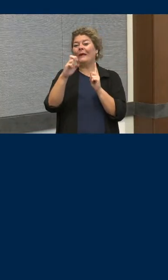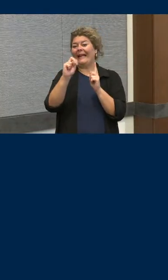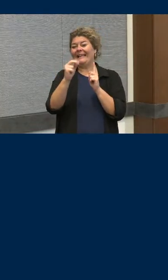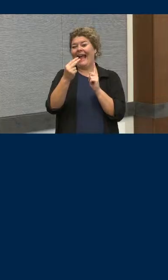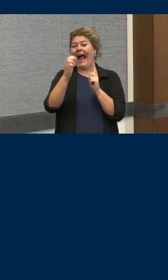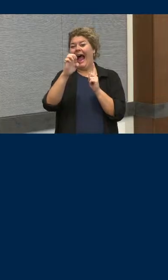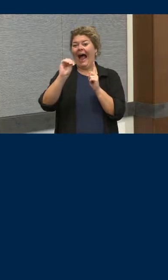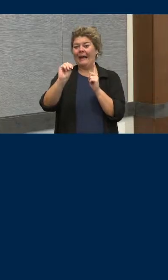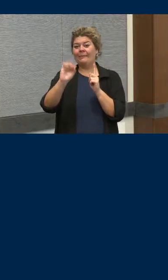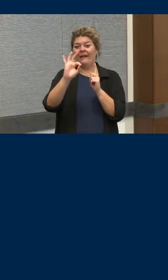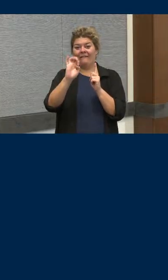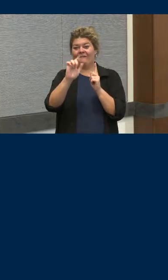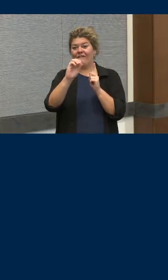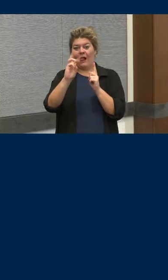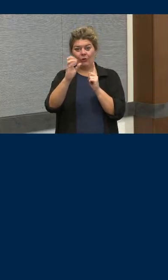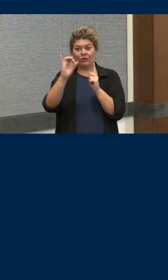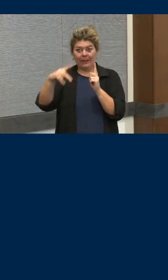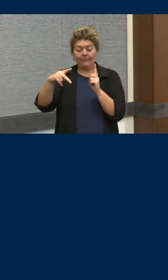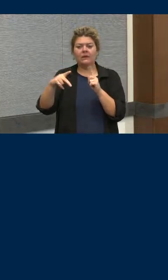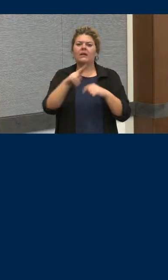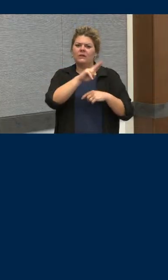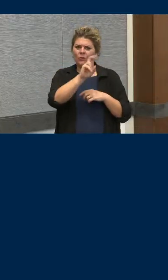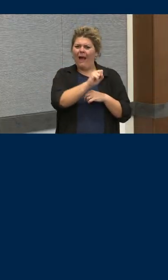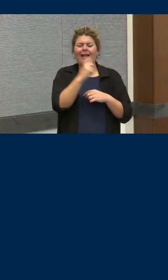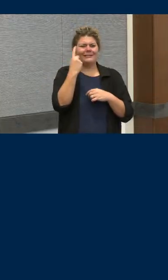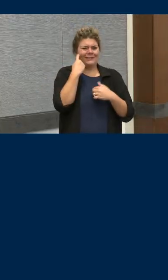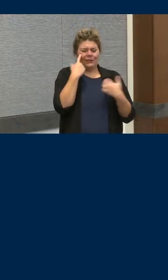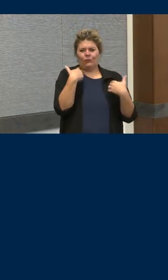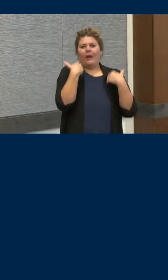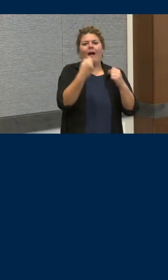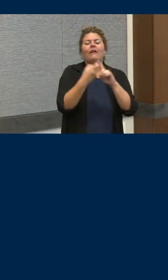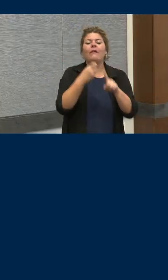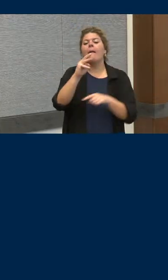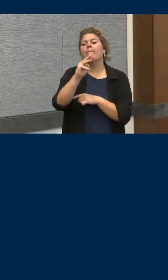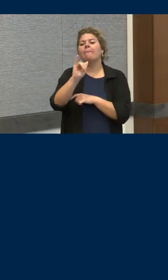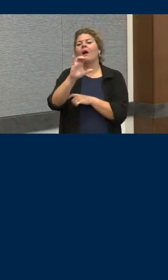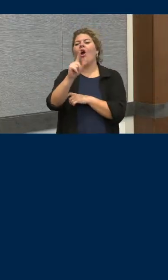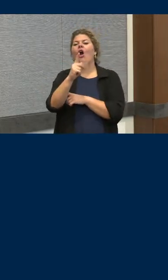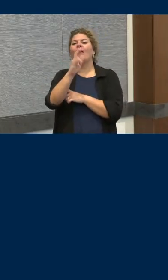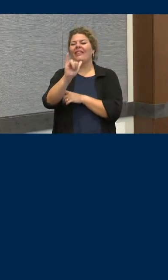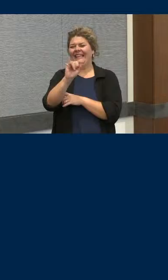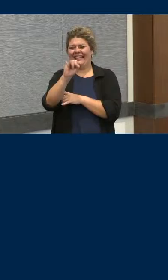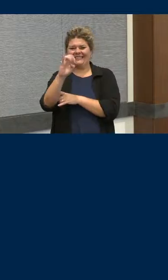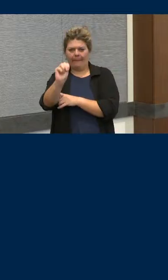recovering from the throes of McCarthyism, the Cold War was